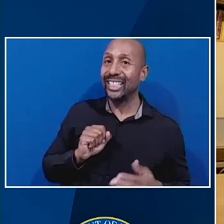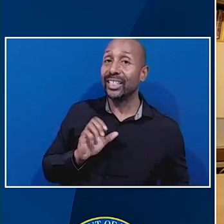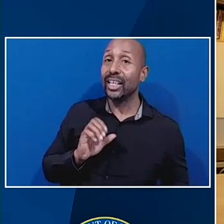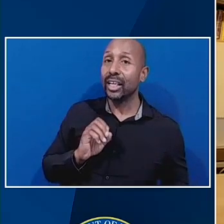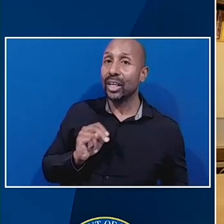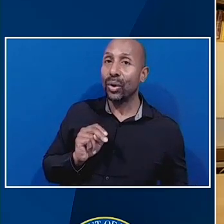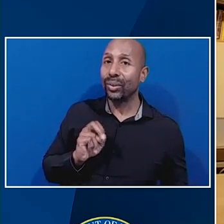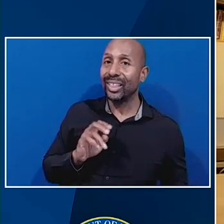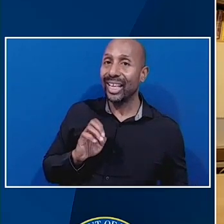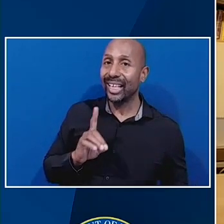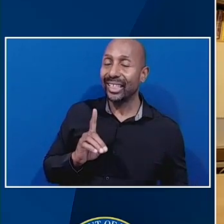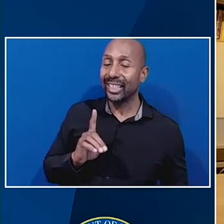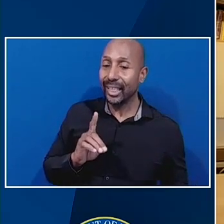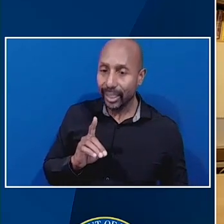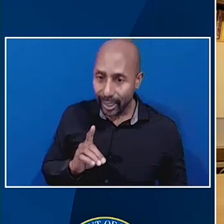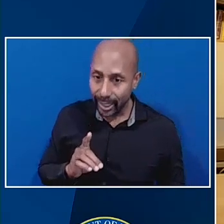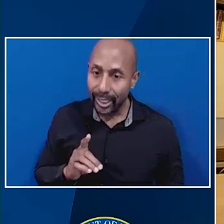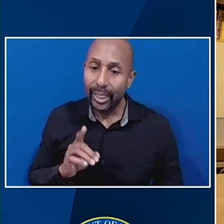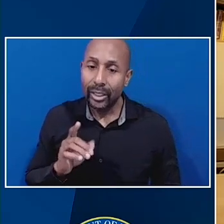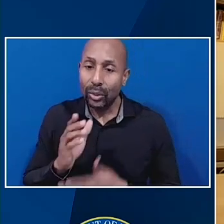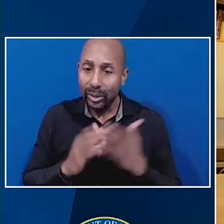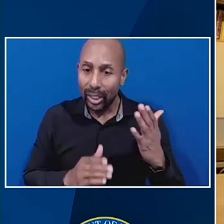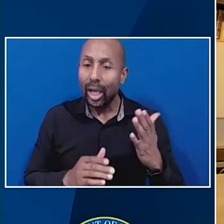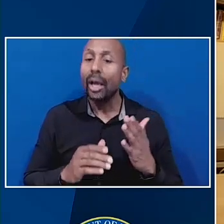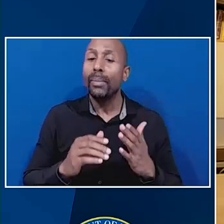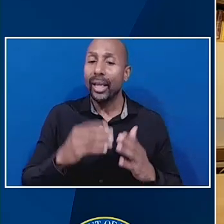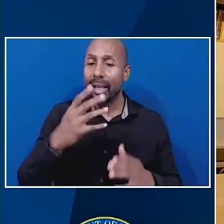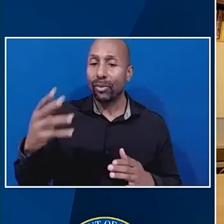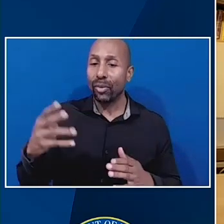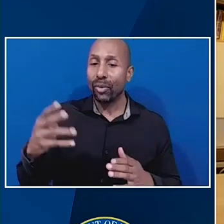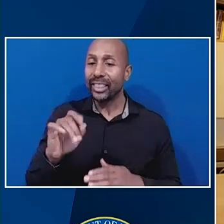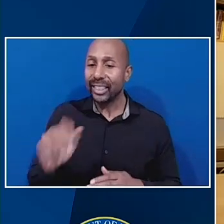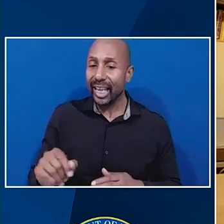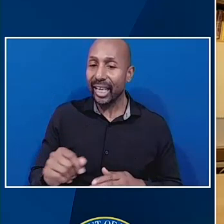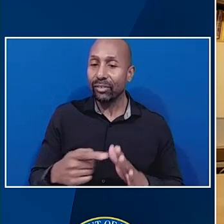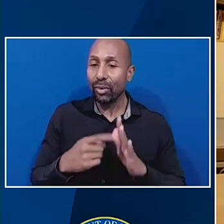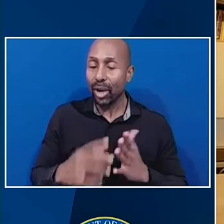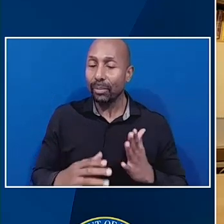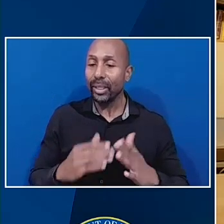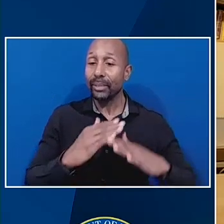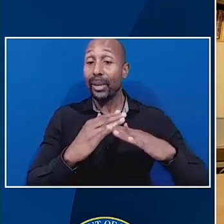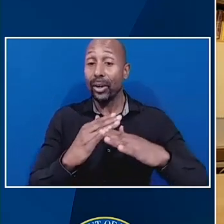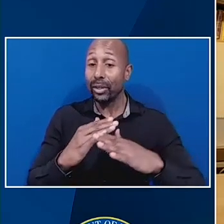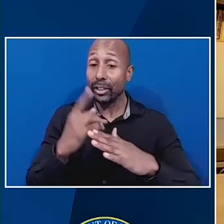achieving improved outcomes for TRIO programs in California, including the